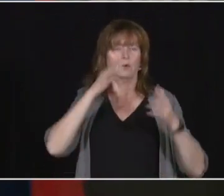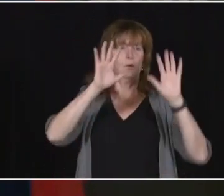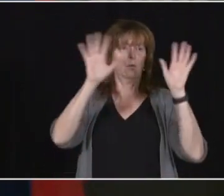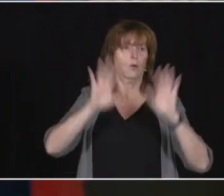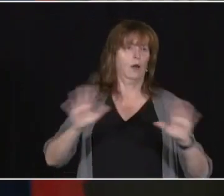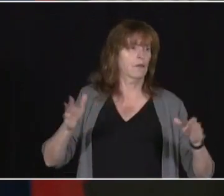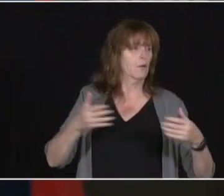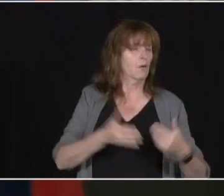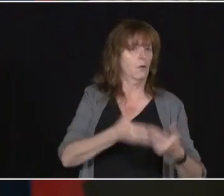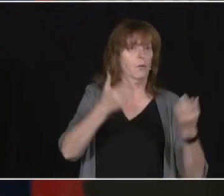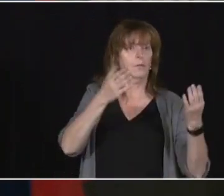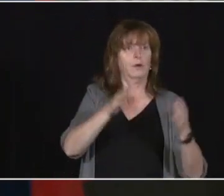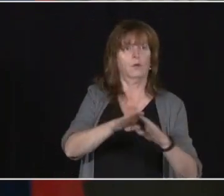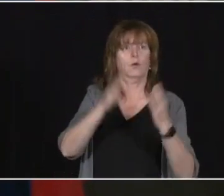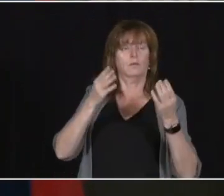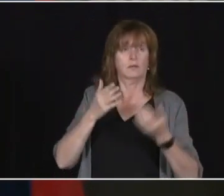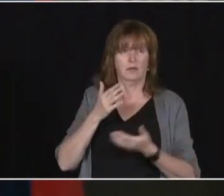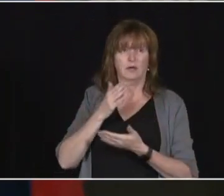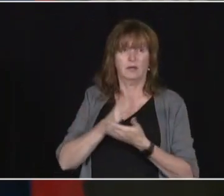Members of your caucus are pushing for